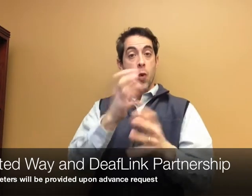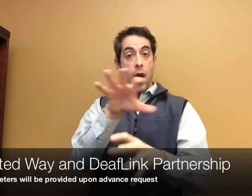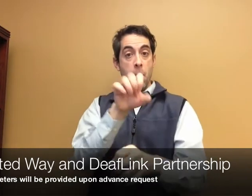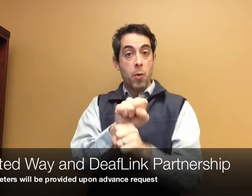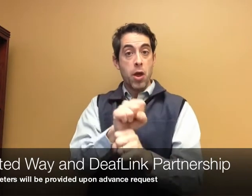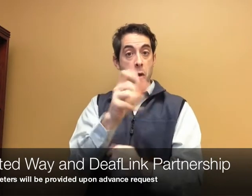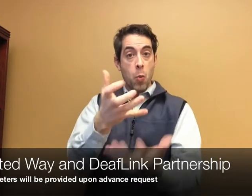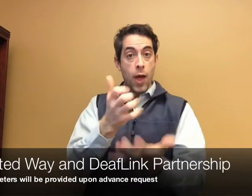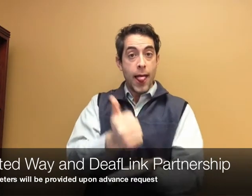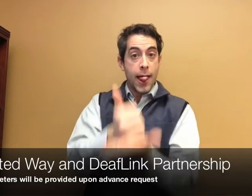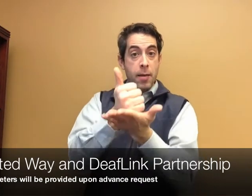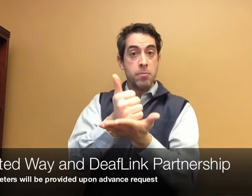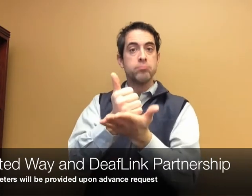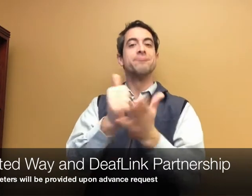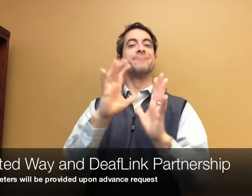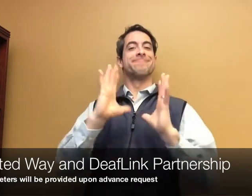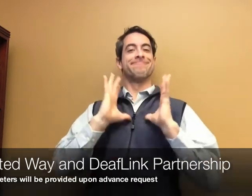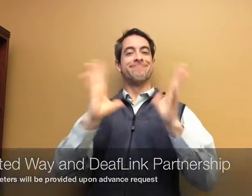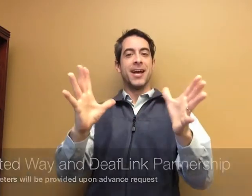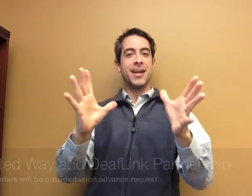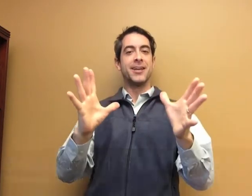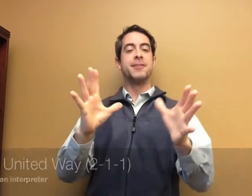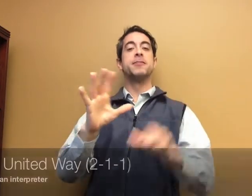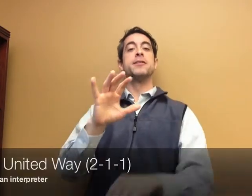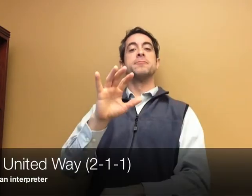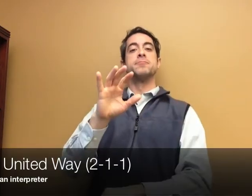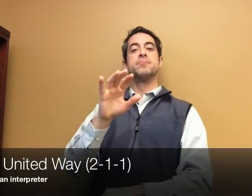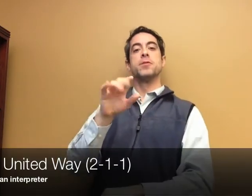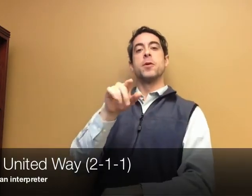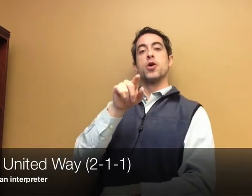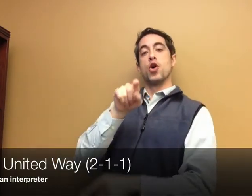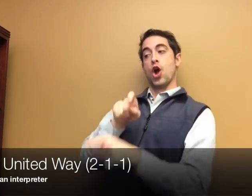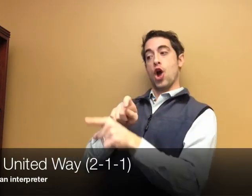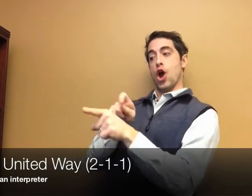If you do need that assistance and would like to take advantage of the free tax help,